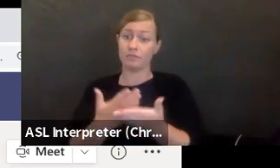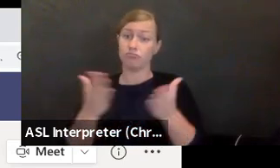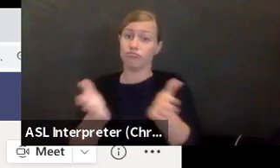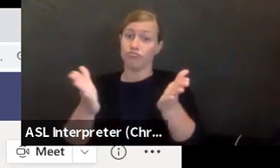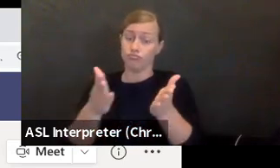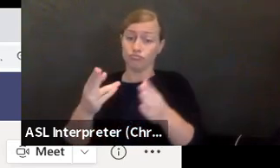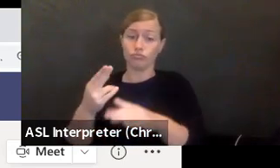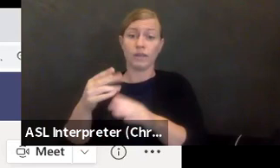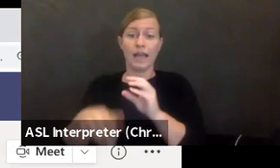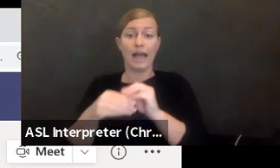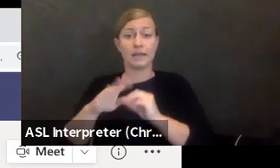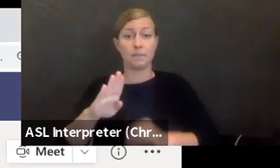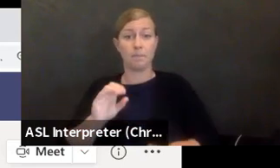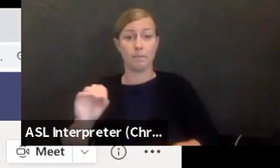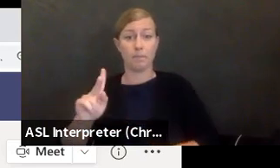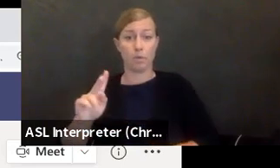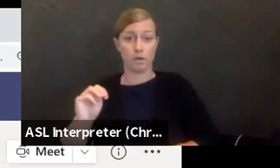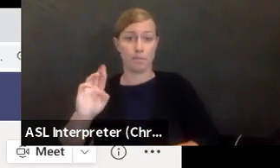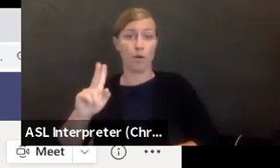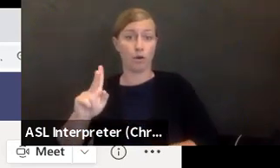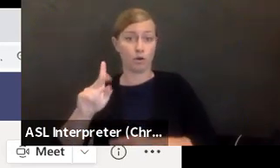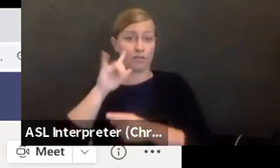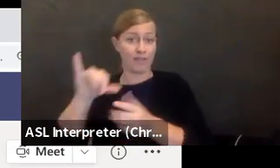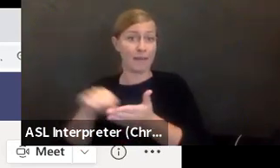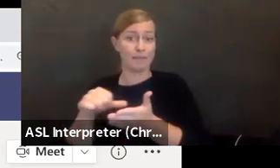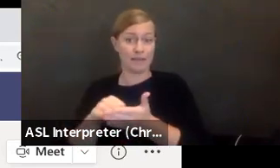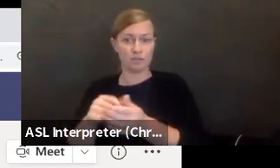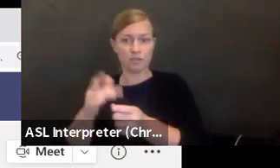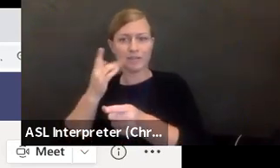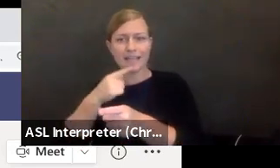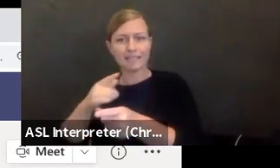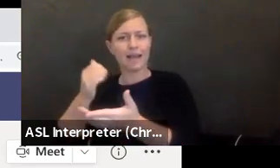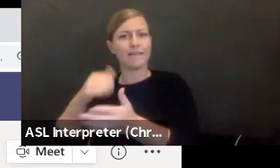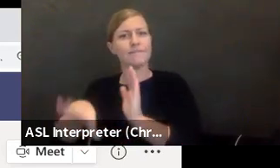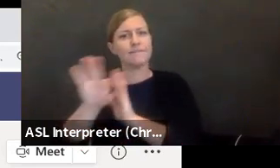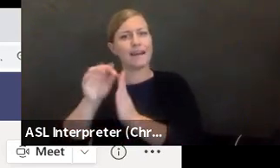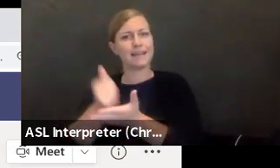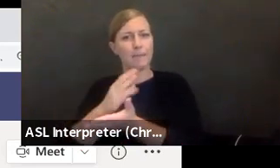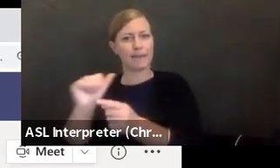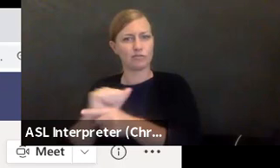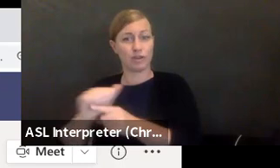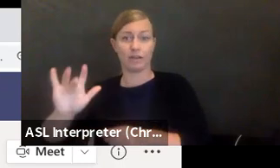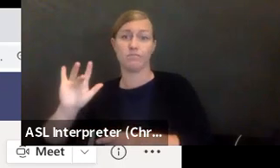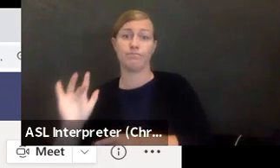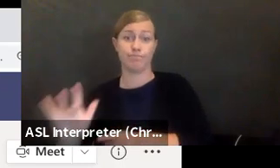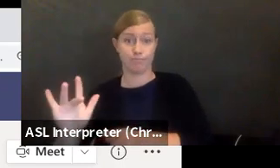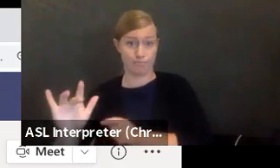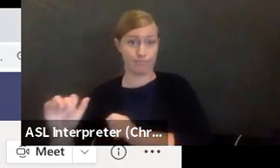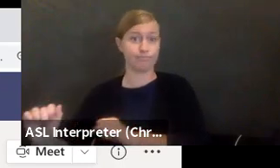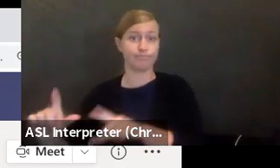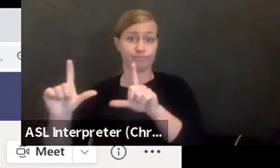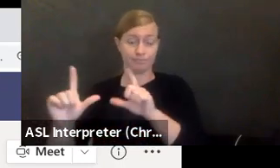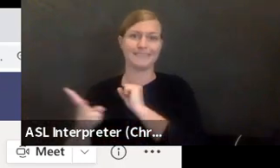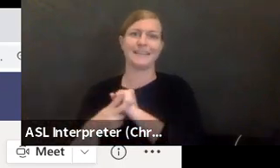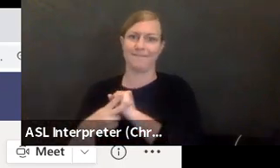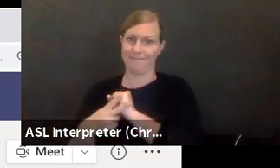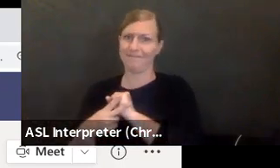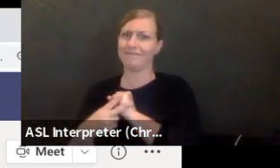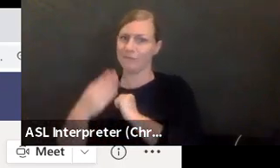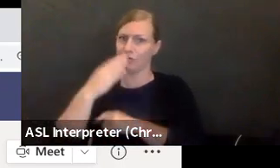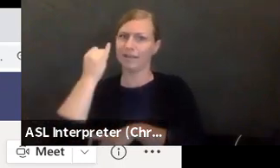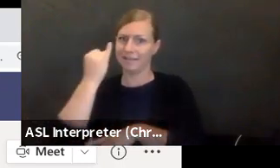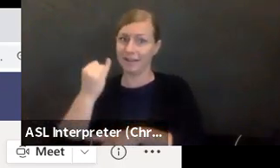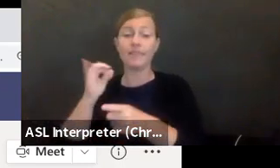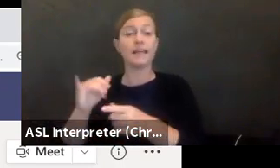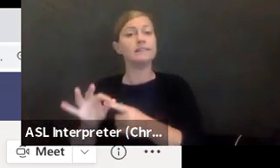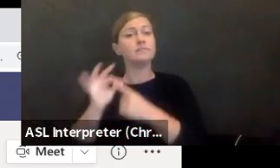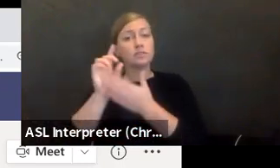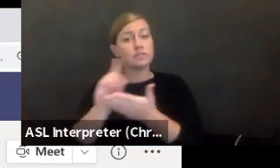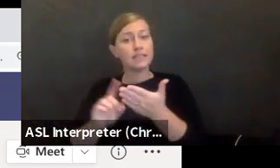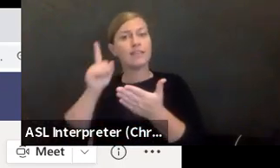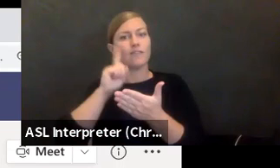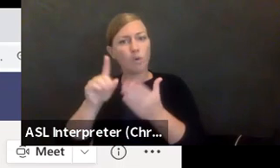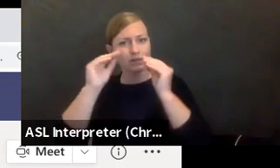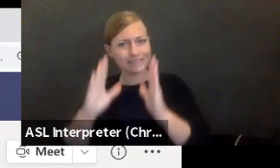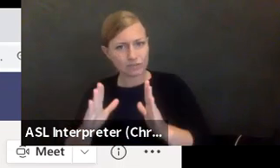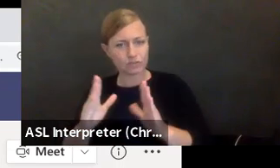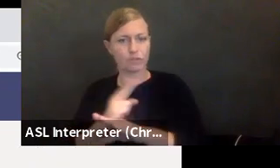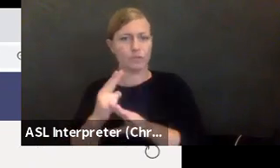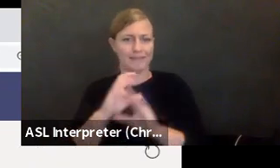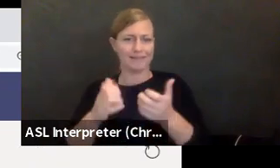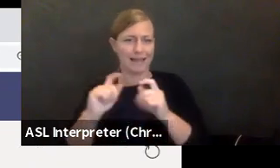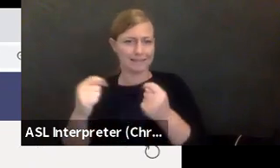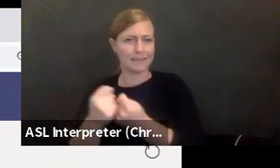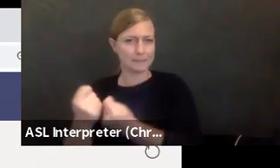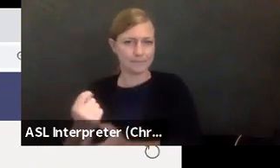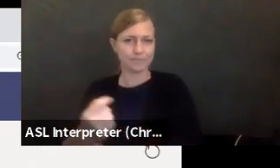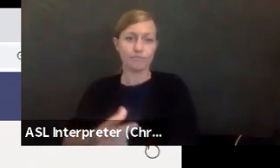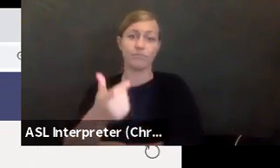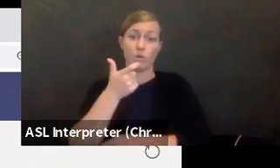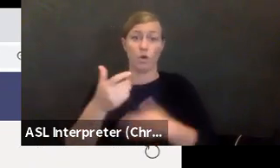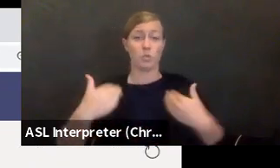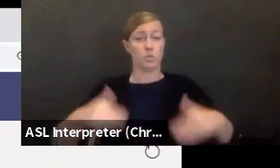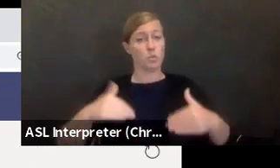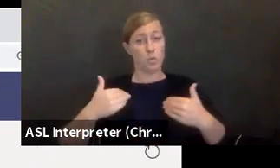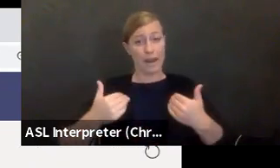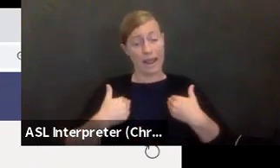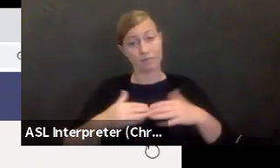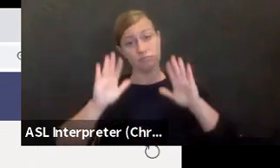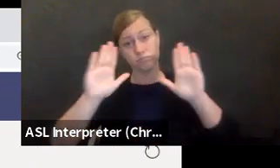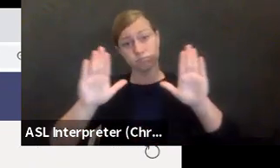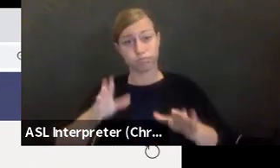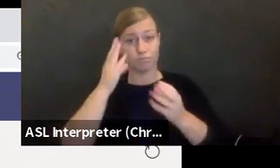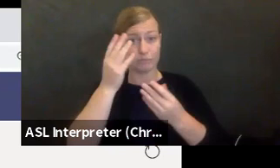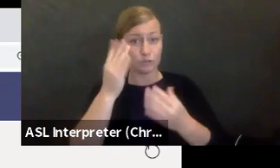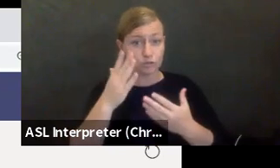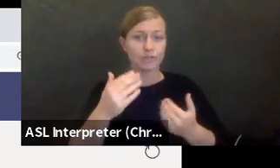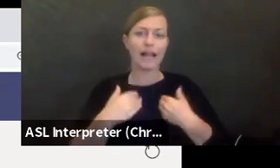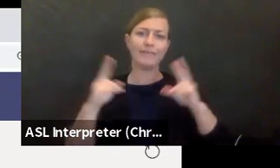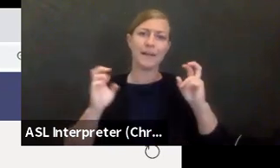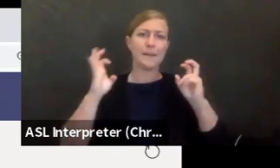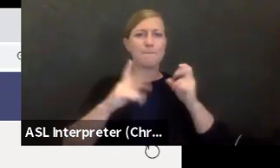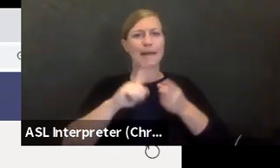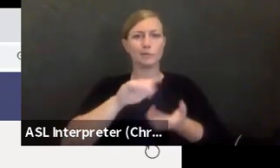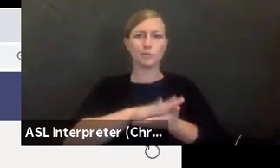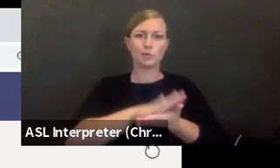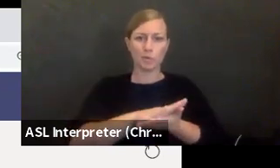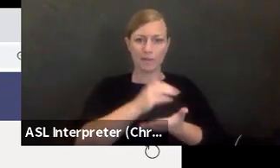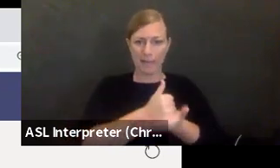this next one is very powerful and I definitely recommend